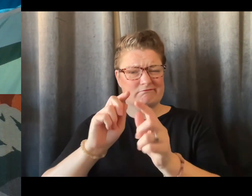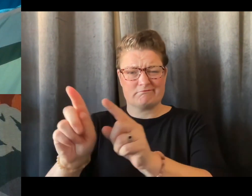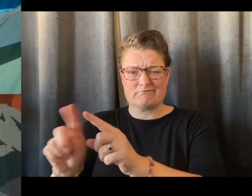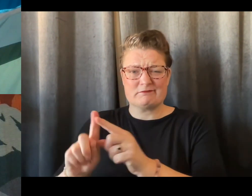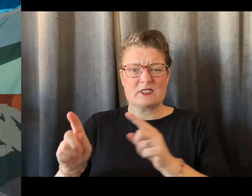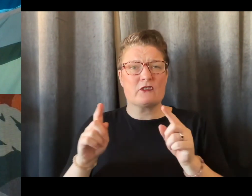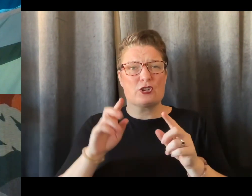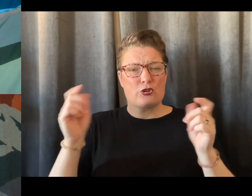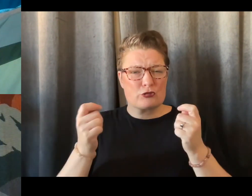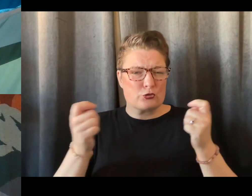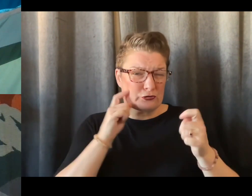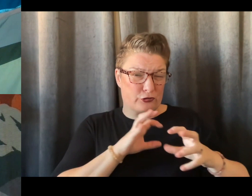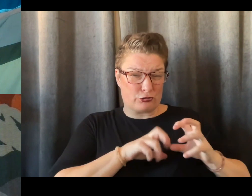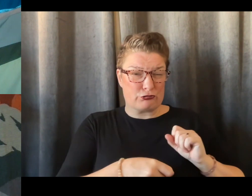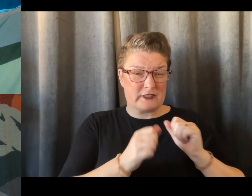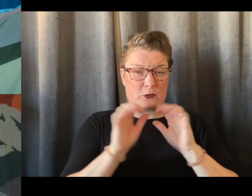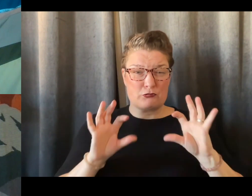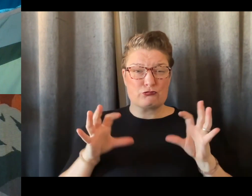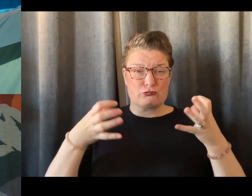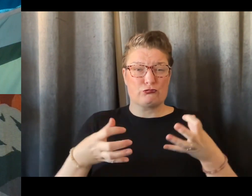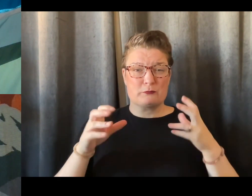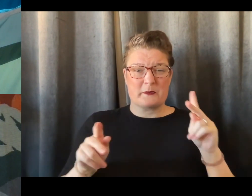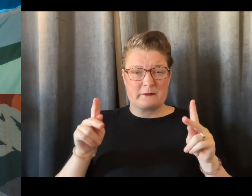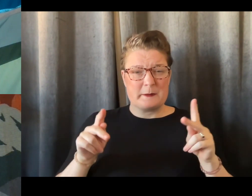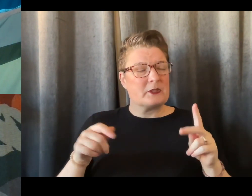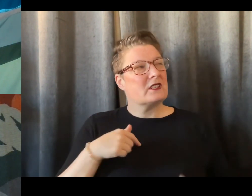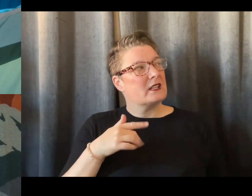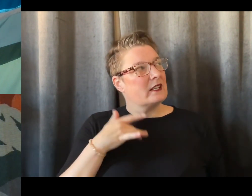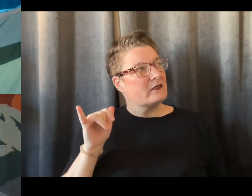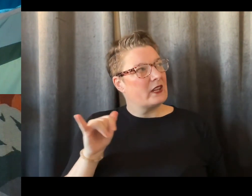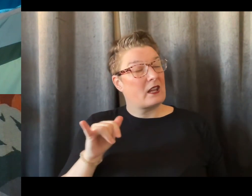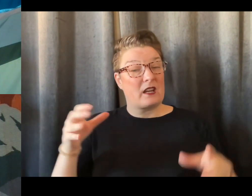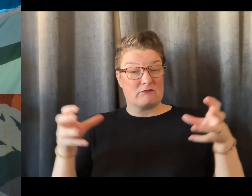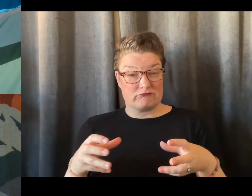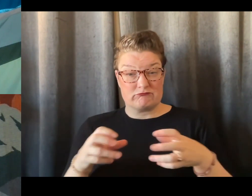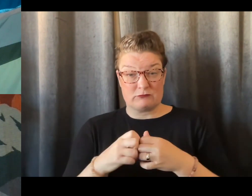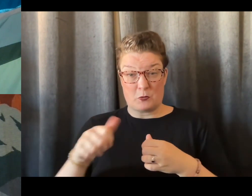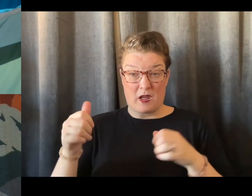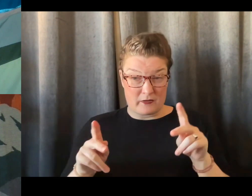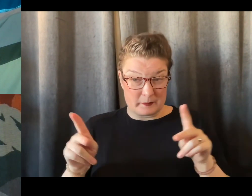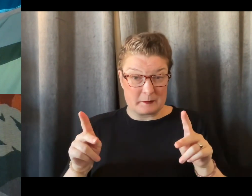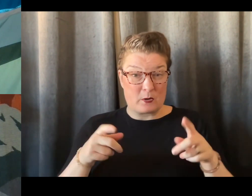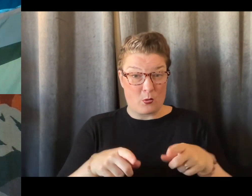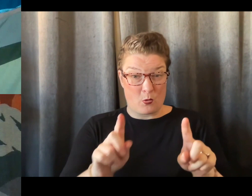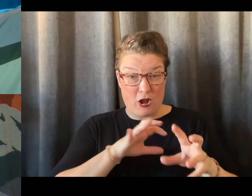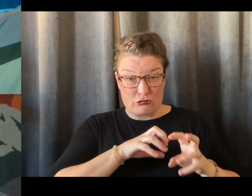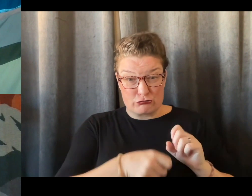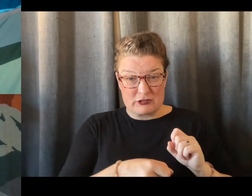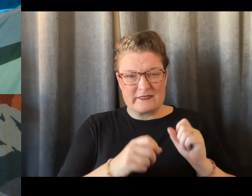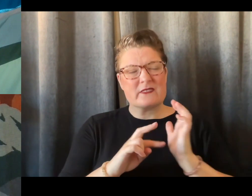and I really feel like being with other people grieving allows something to,